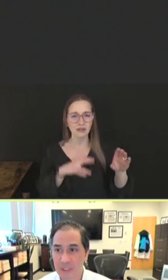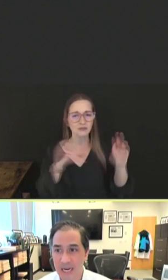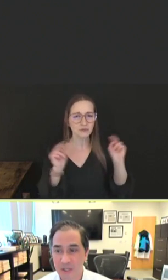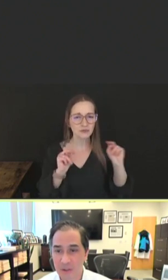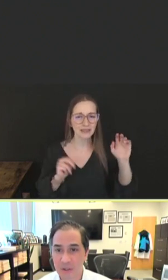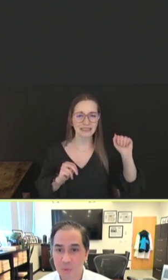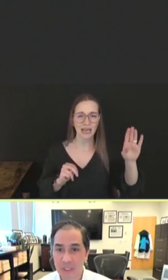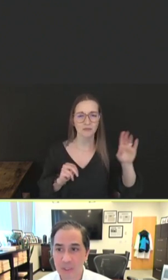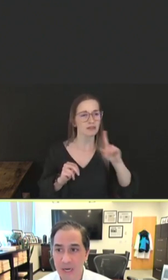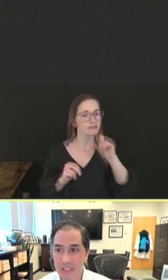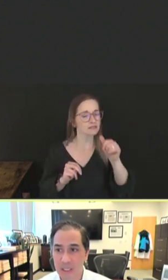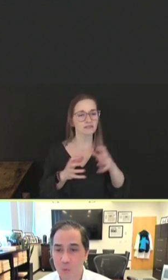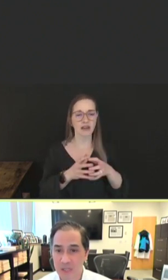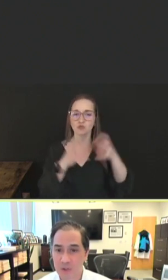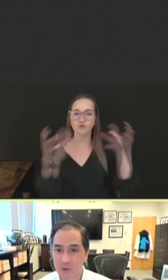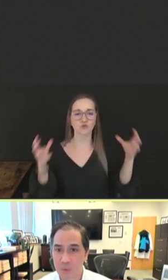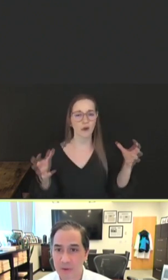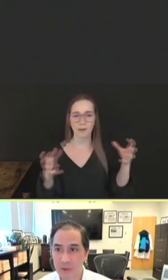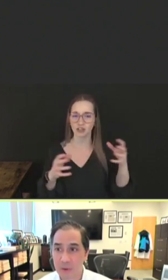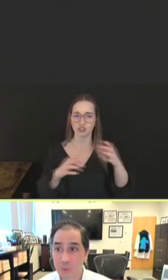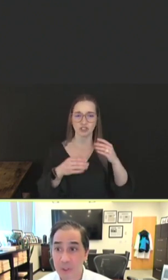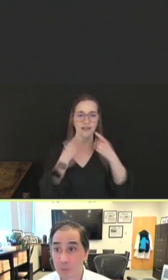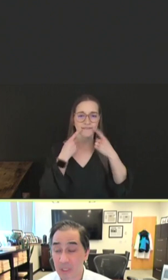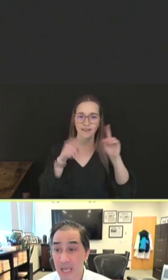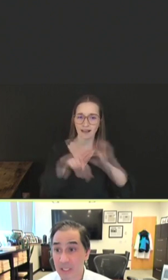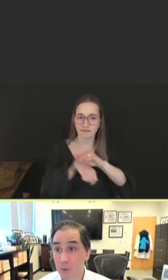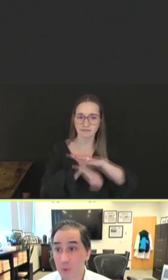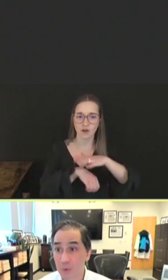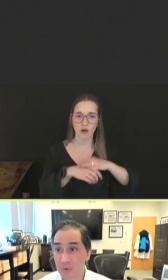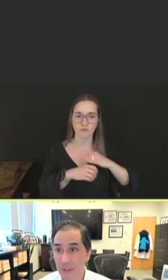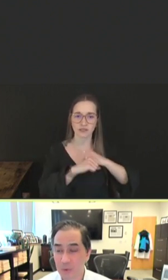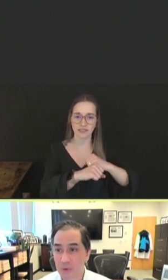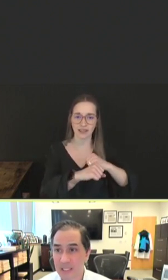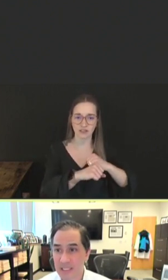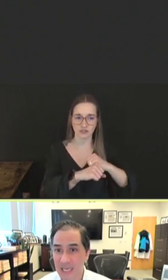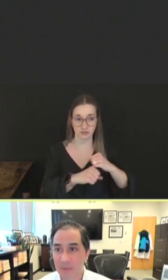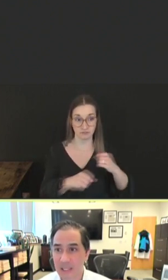protection. Really raising the question whether we should rely exclusively on neutralizing antibody